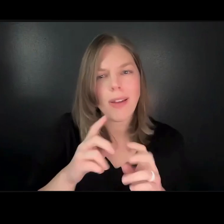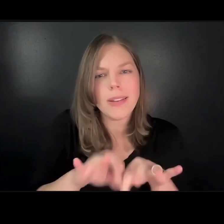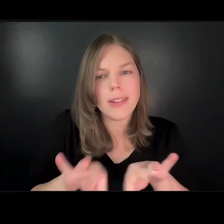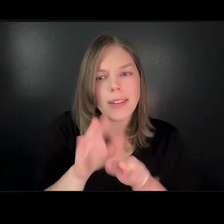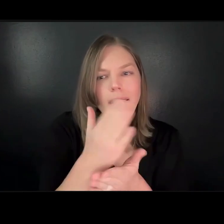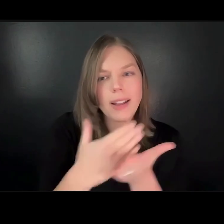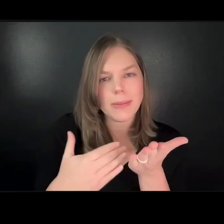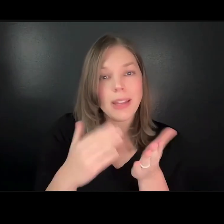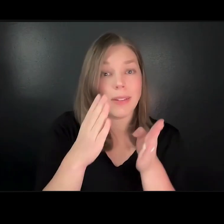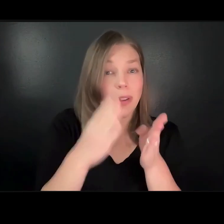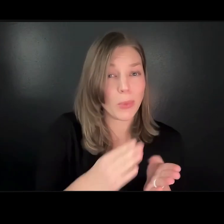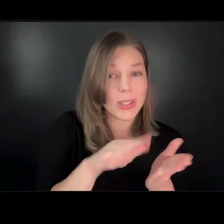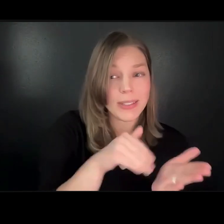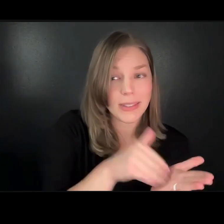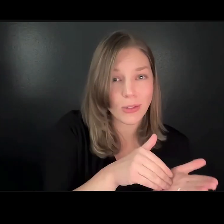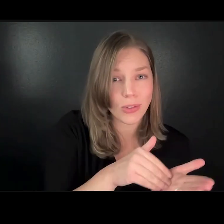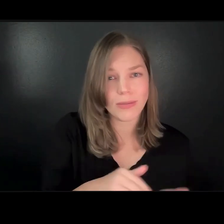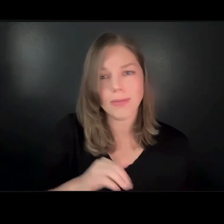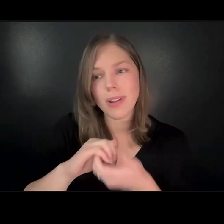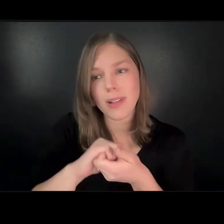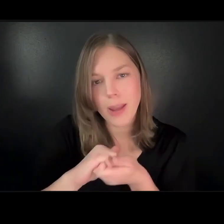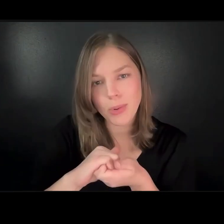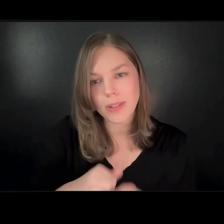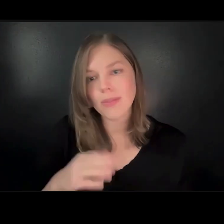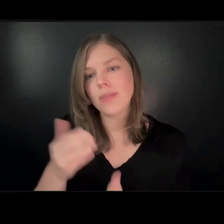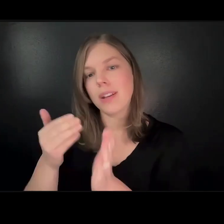the key aspects of a person-centered, collaborative,